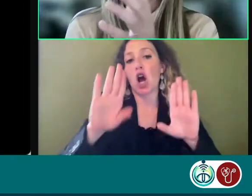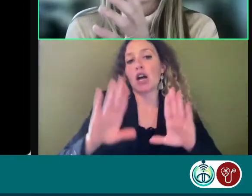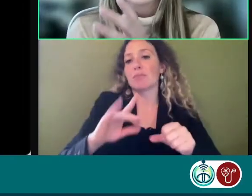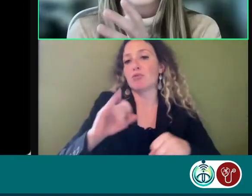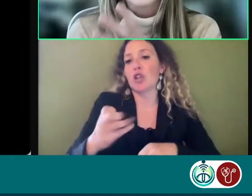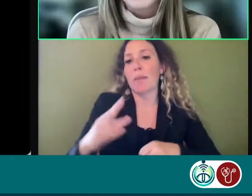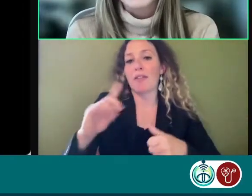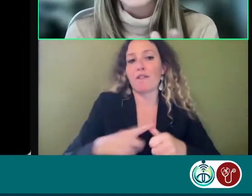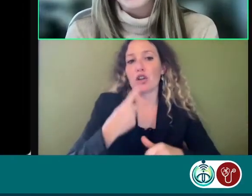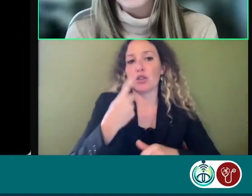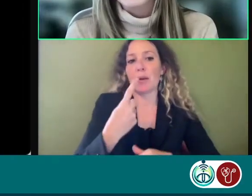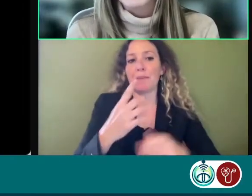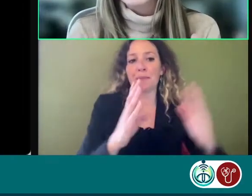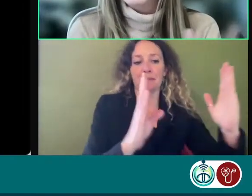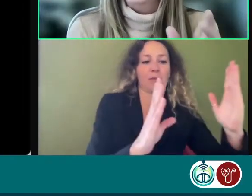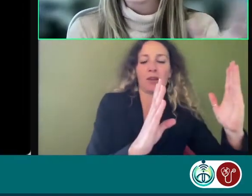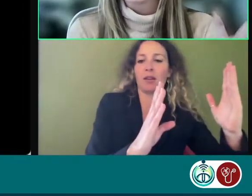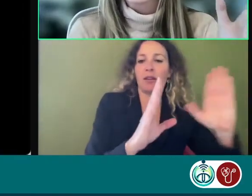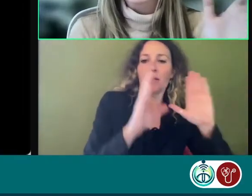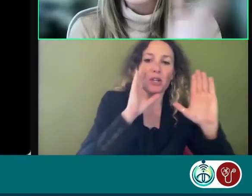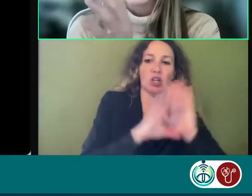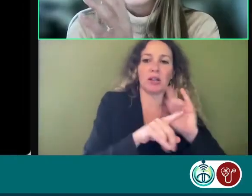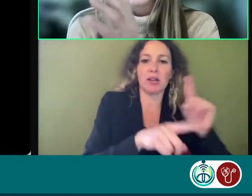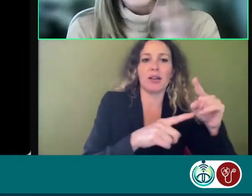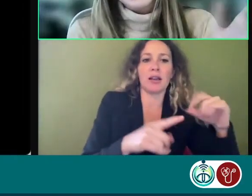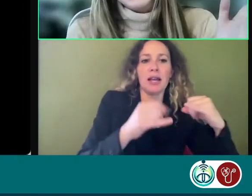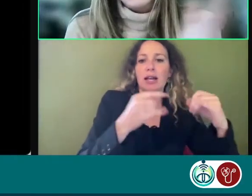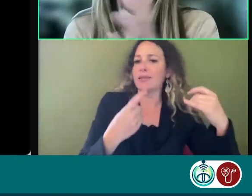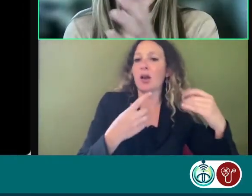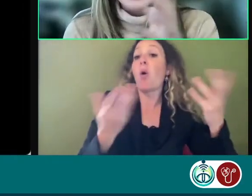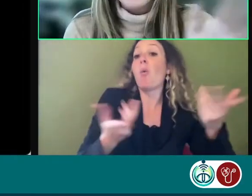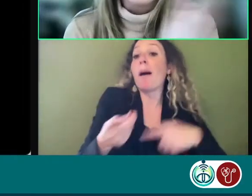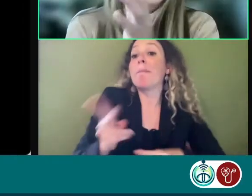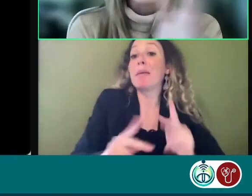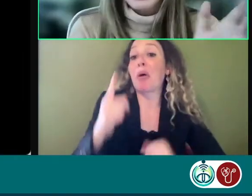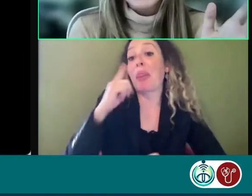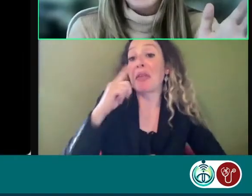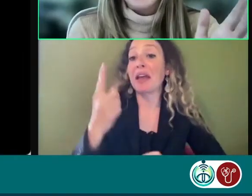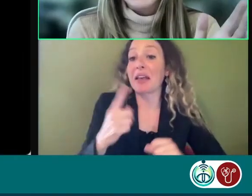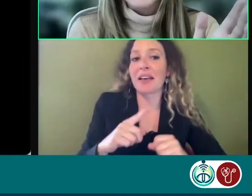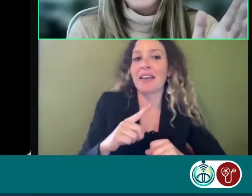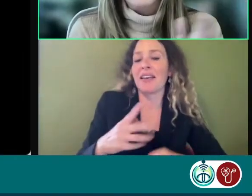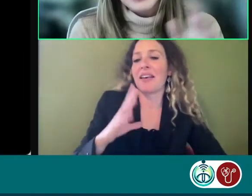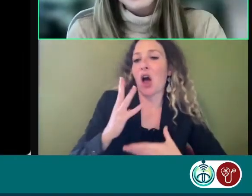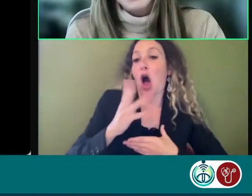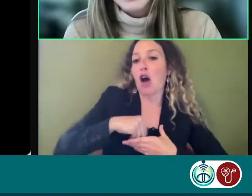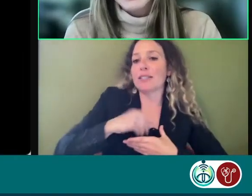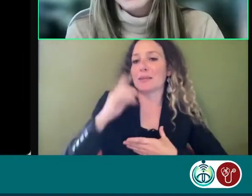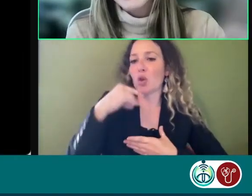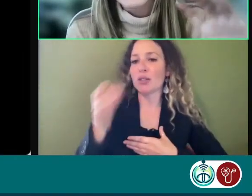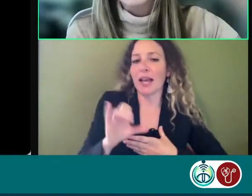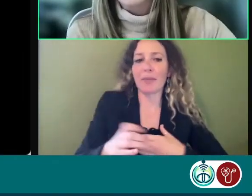people think autism looks like. And there's this linear line almost where less autistic exists on